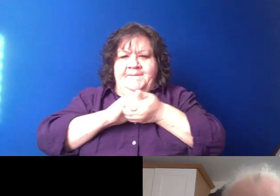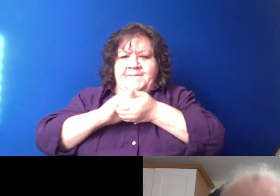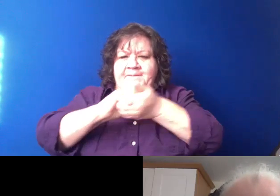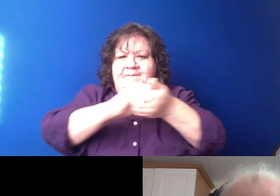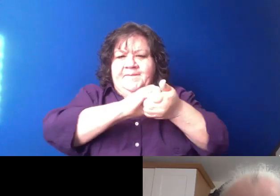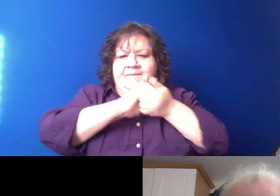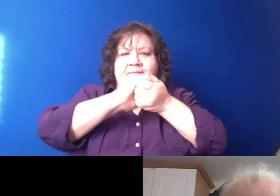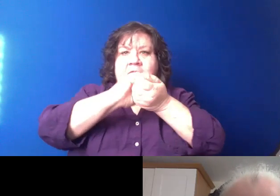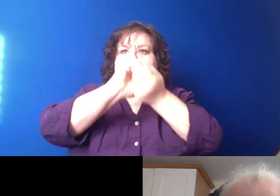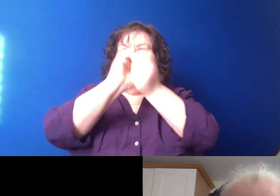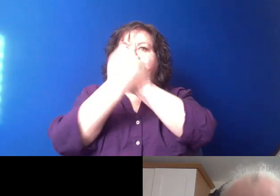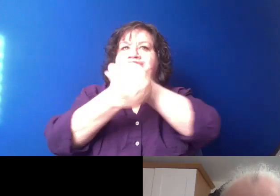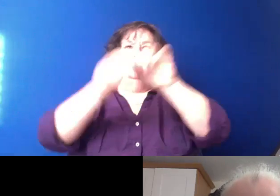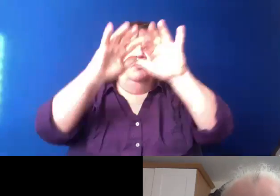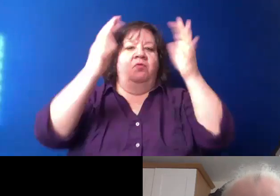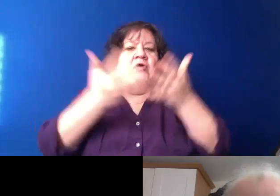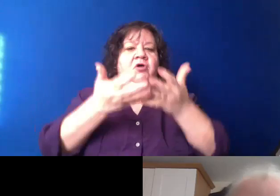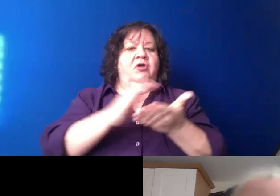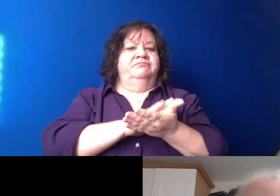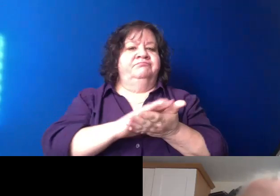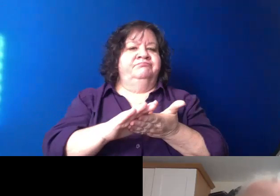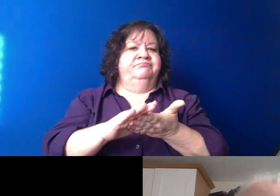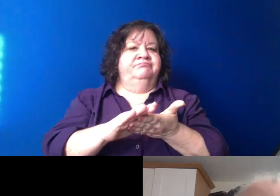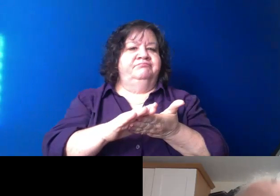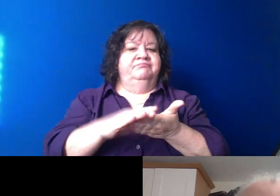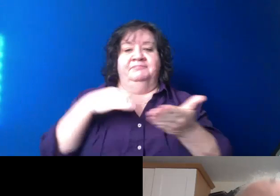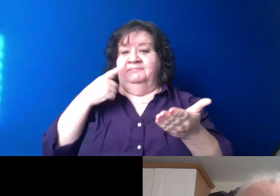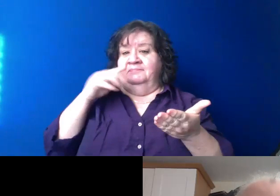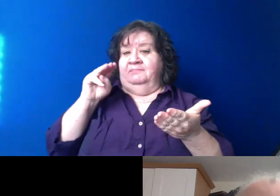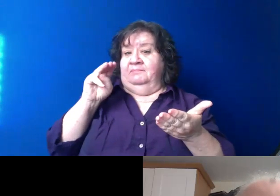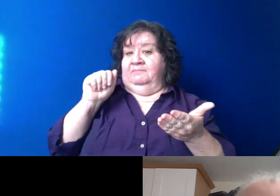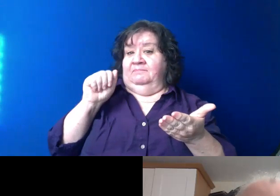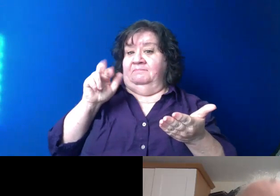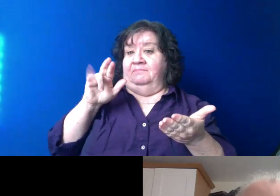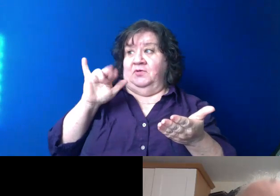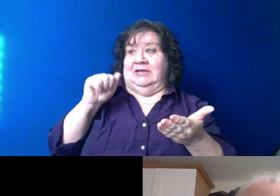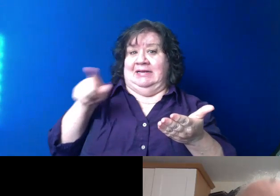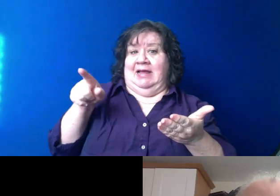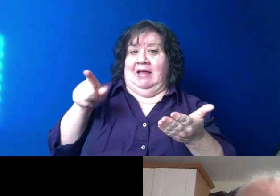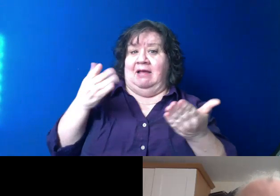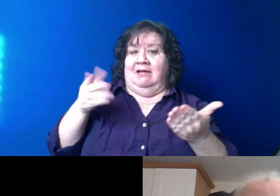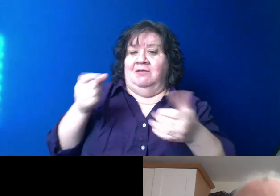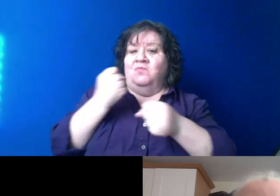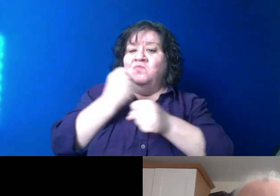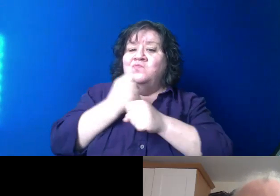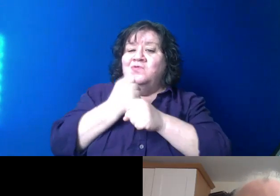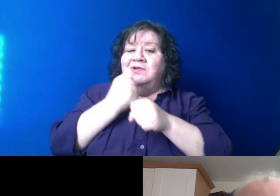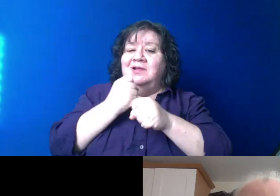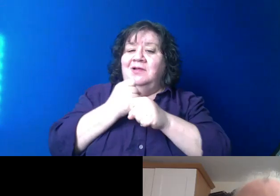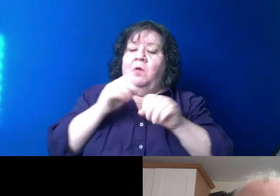that open society foundation is is has launched about activities in climate action so um please